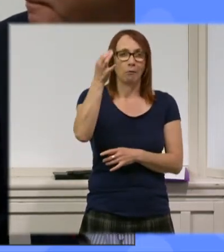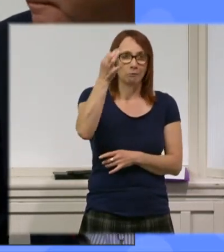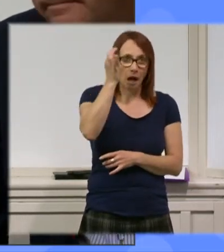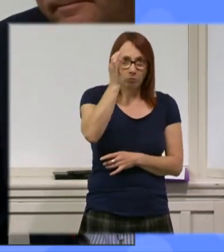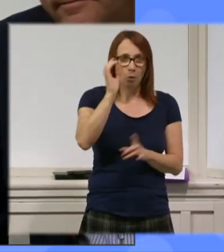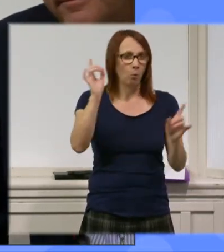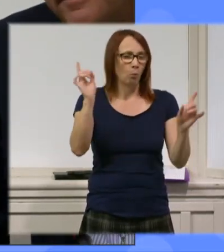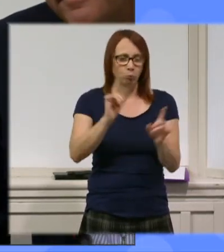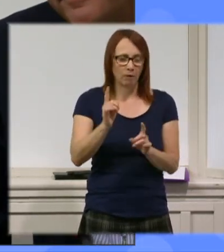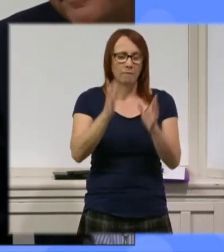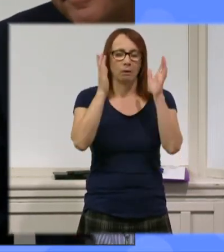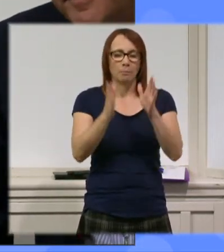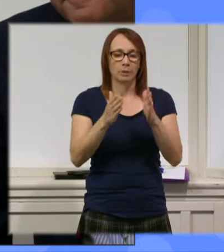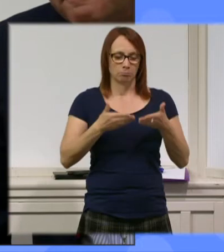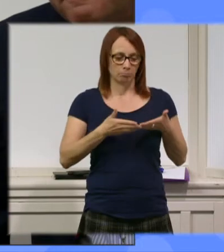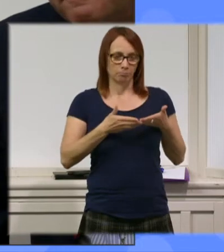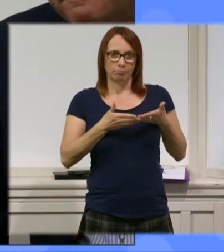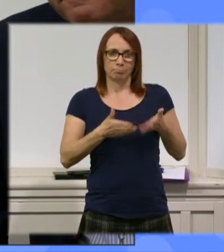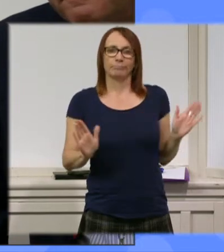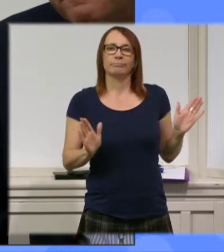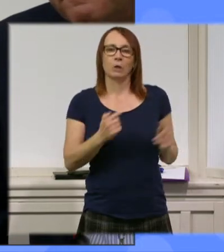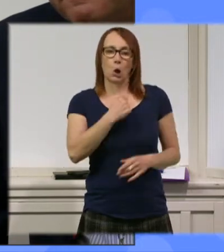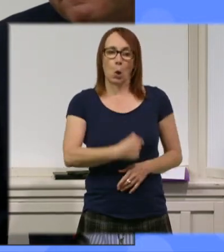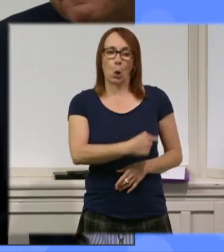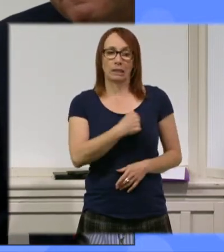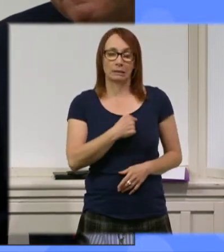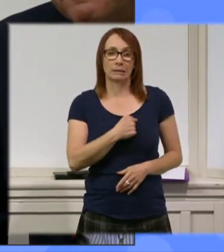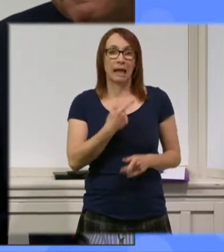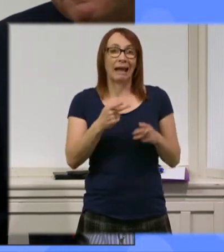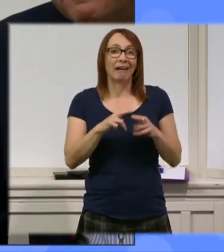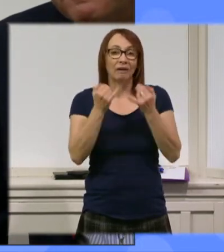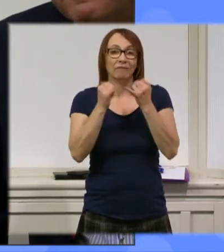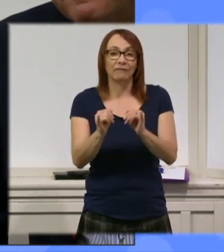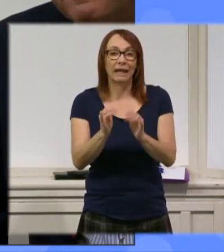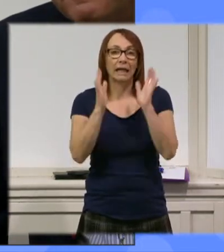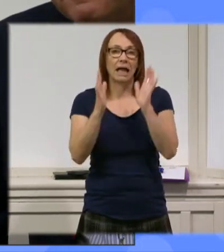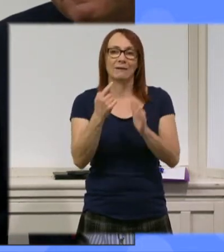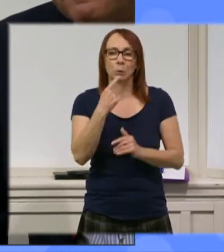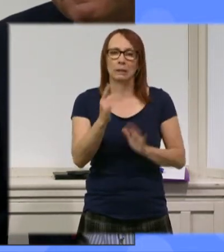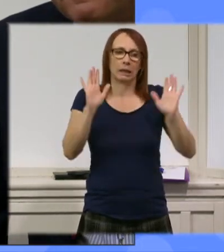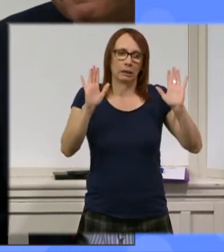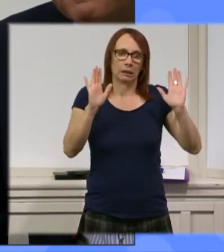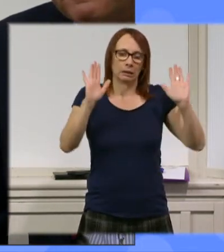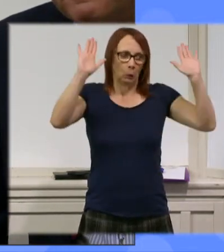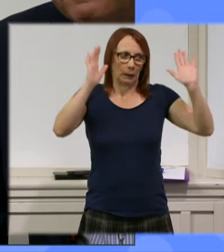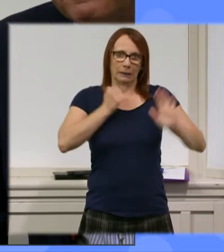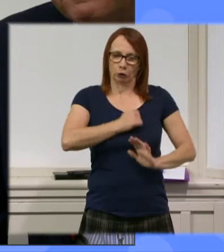it has to be more honest about what they can deliver in apologize and be honest when they can't and I think that's exactly the same with politicians you